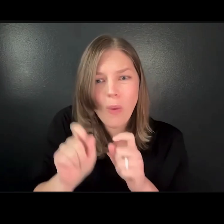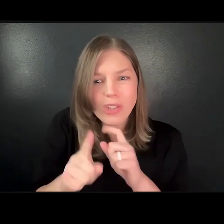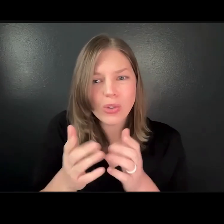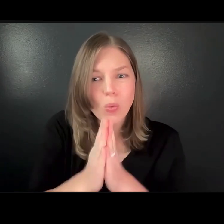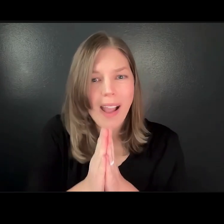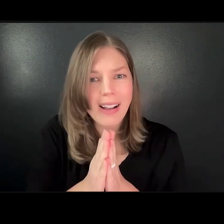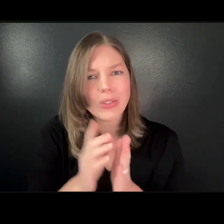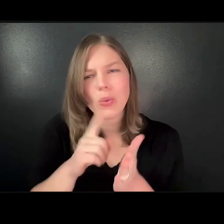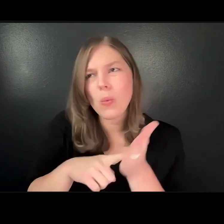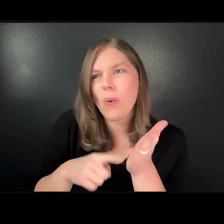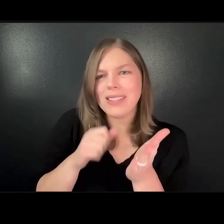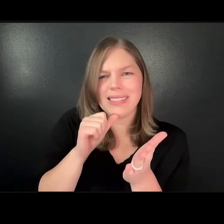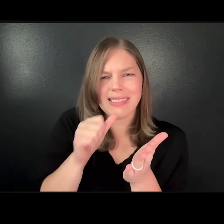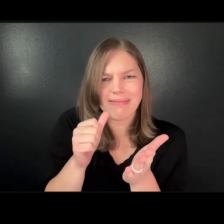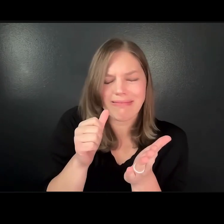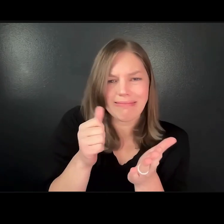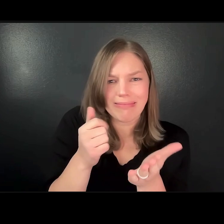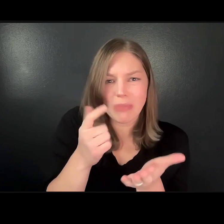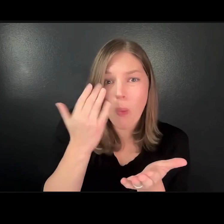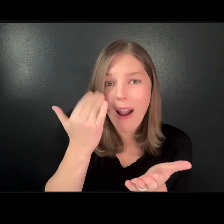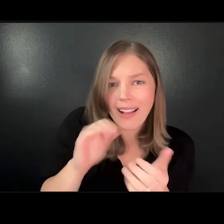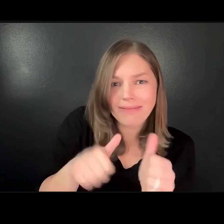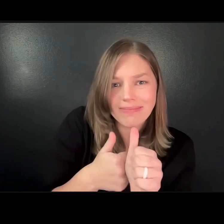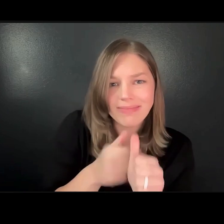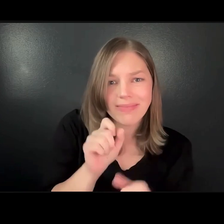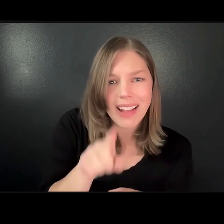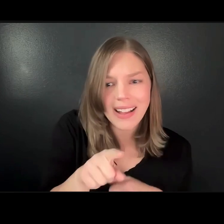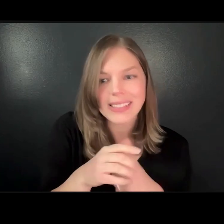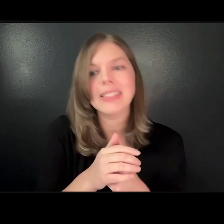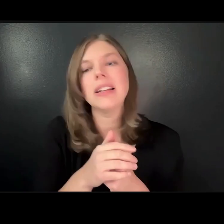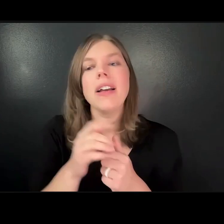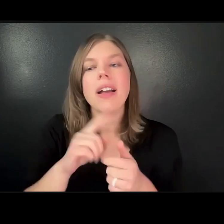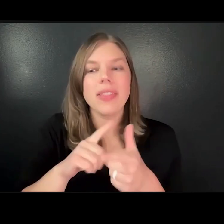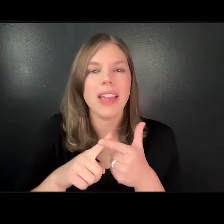sure of what questions to ask or if they're unfamiliar with the accommodations to offer the student,